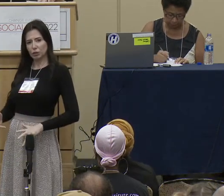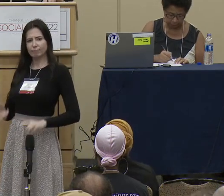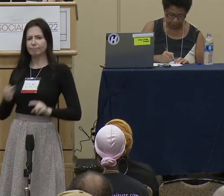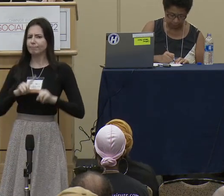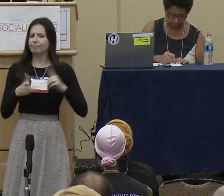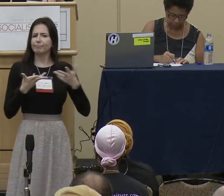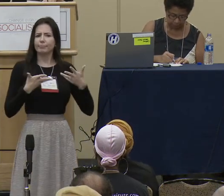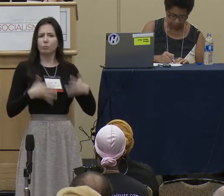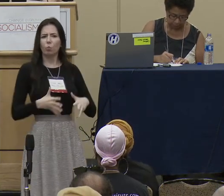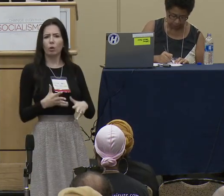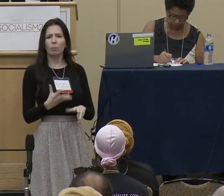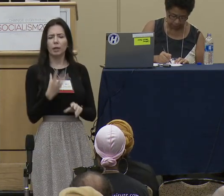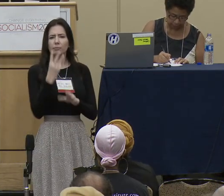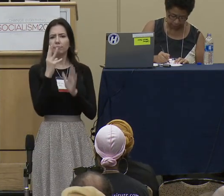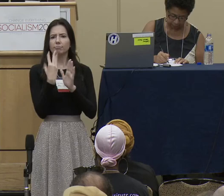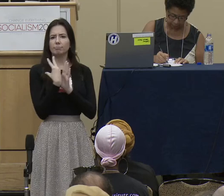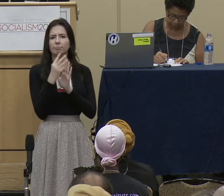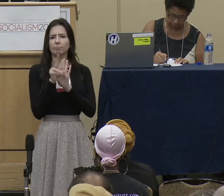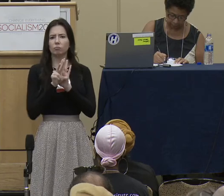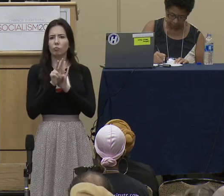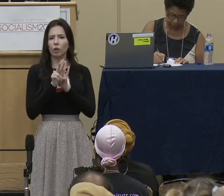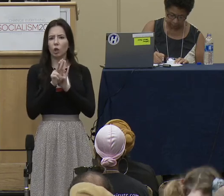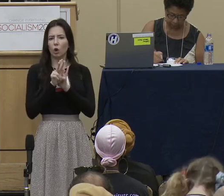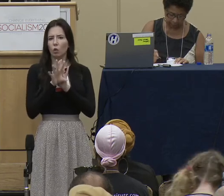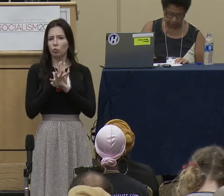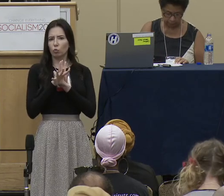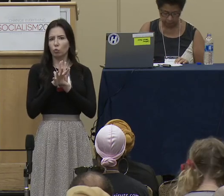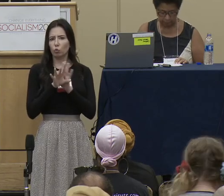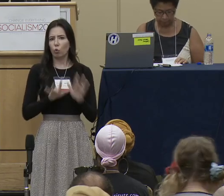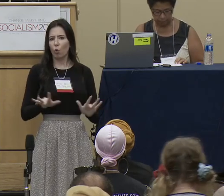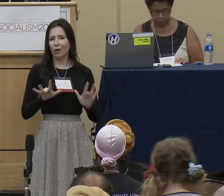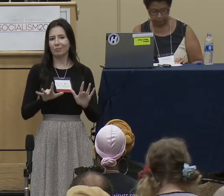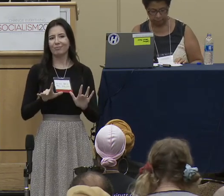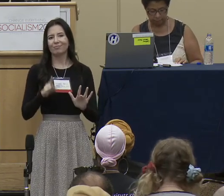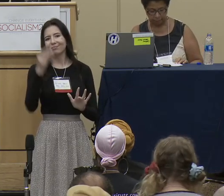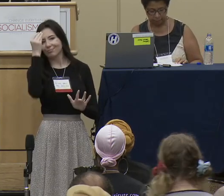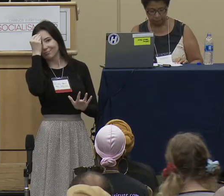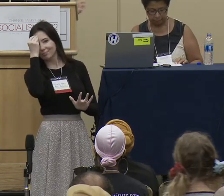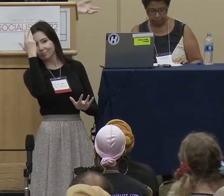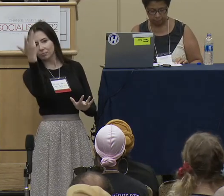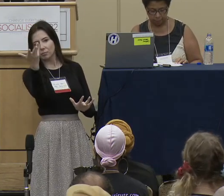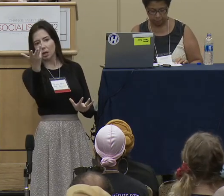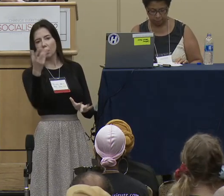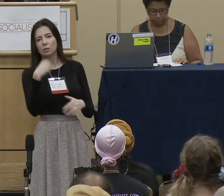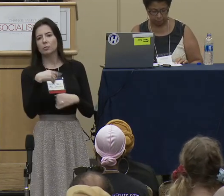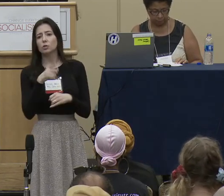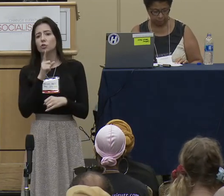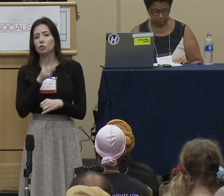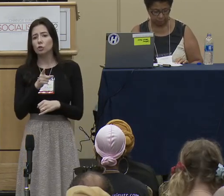participate in the discussion we're going to have after Barbara presents, but doesn't want to be on the video, please